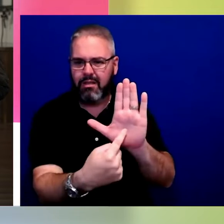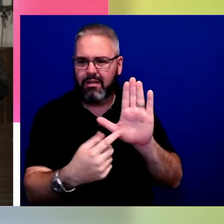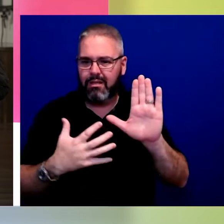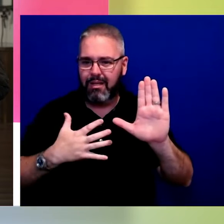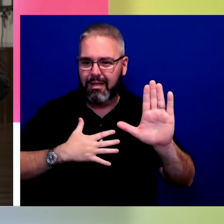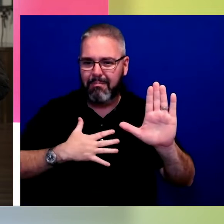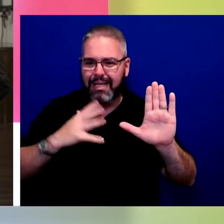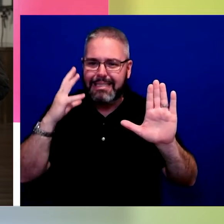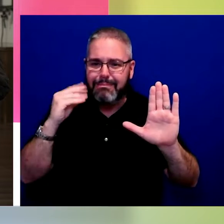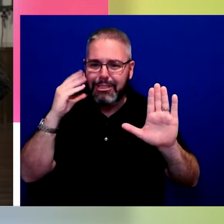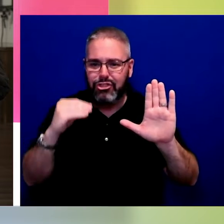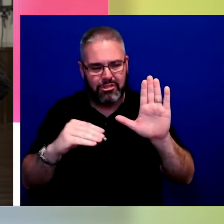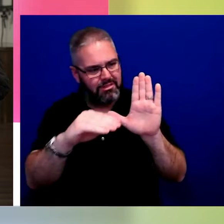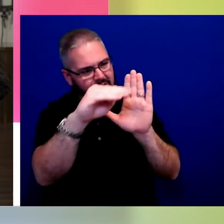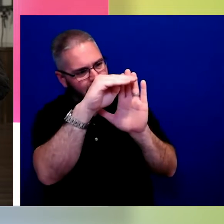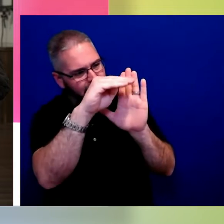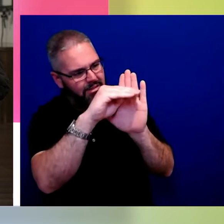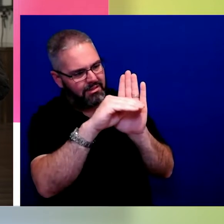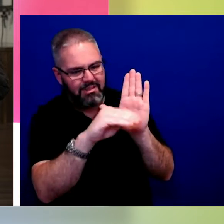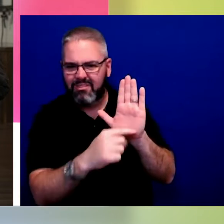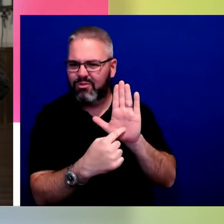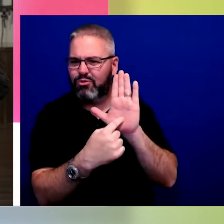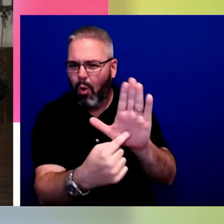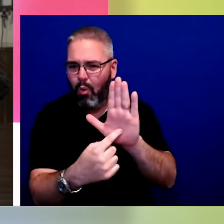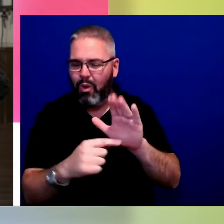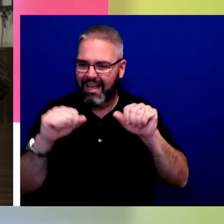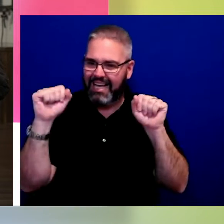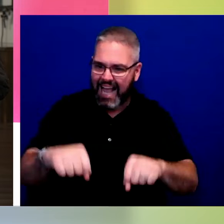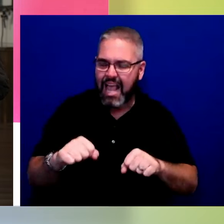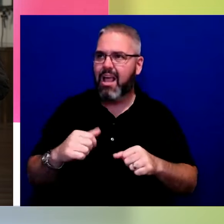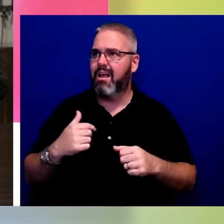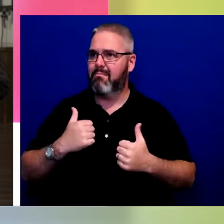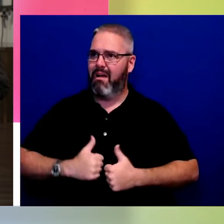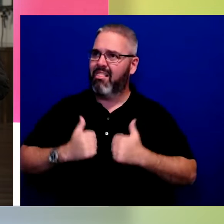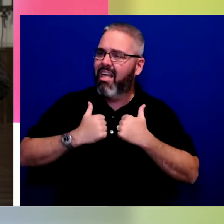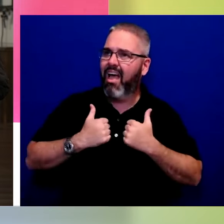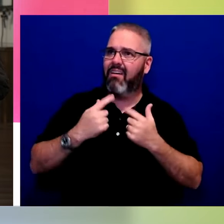so that they too can live productive, meaningful lives,